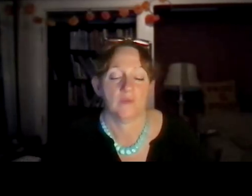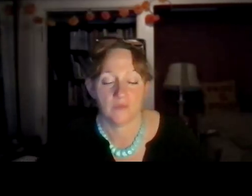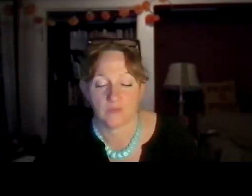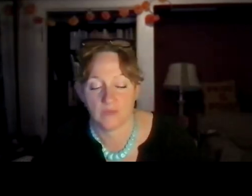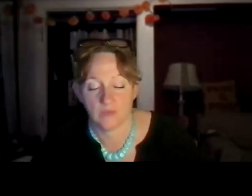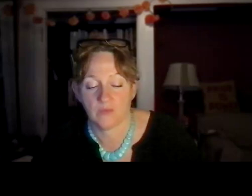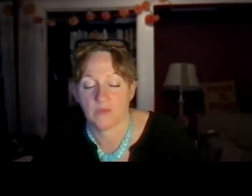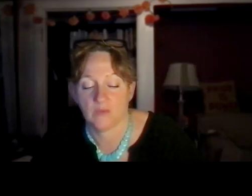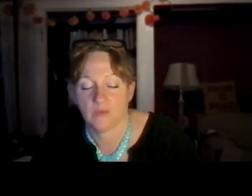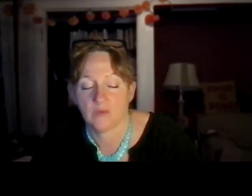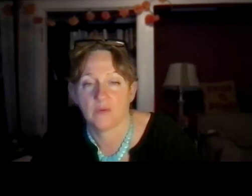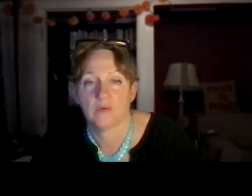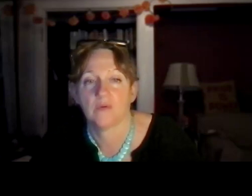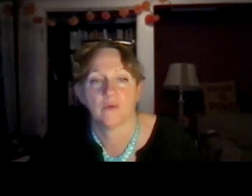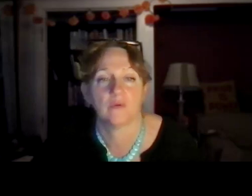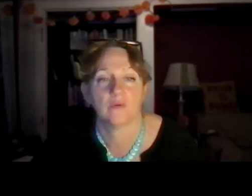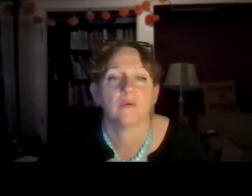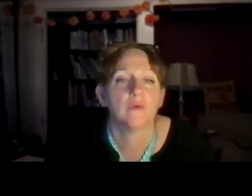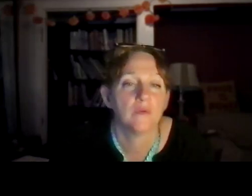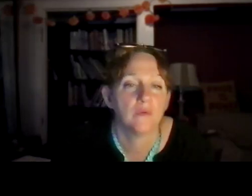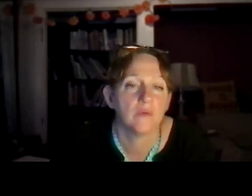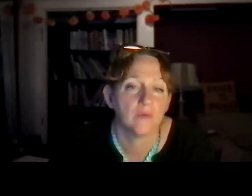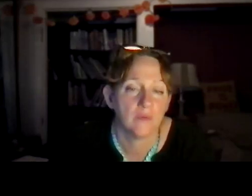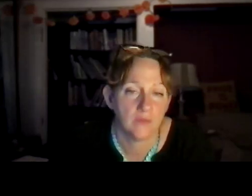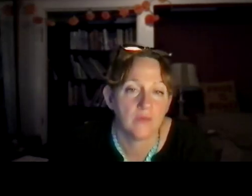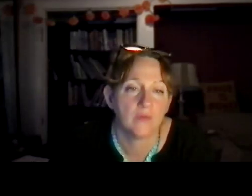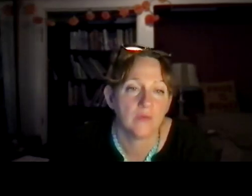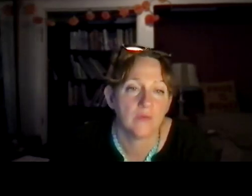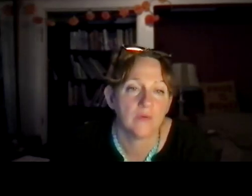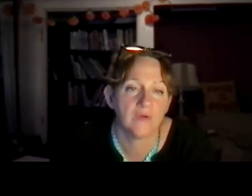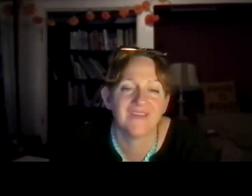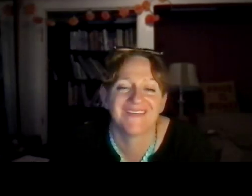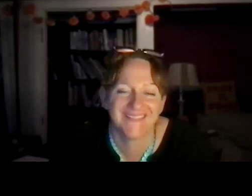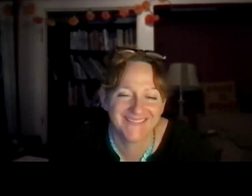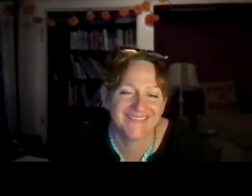iPhone: I have a friend, or whoever who has, who's hard of hearing.